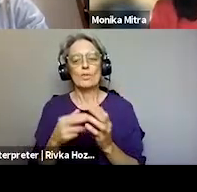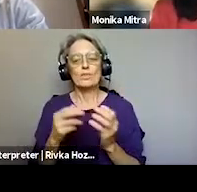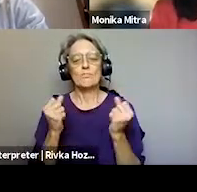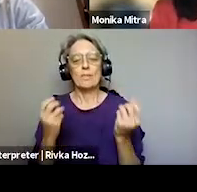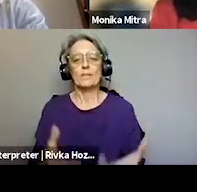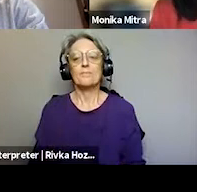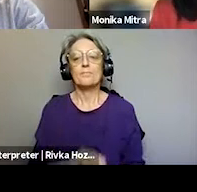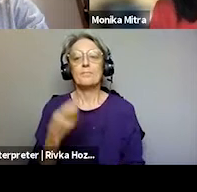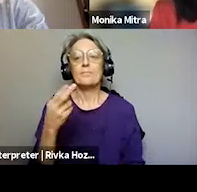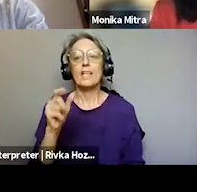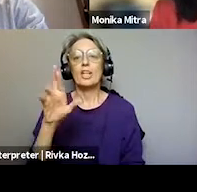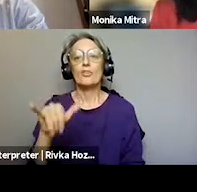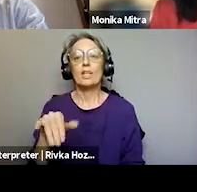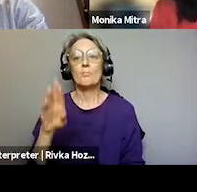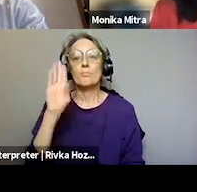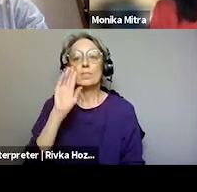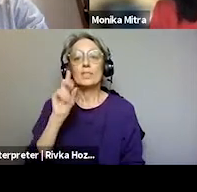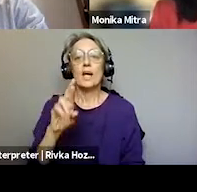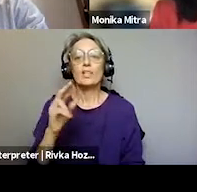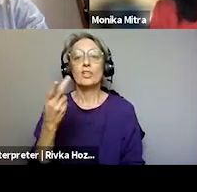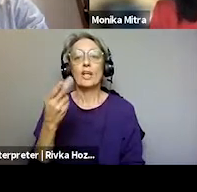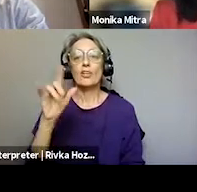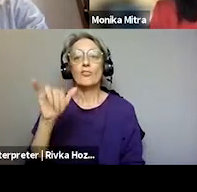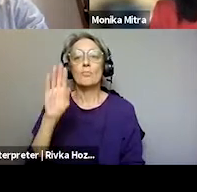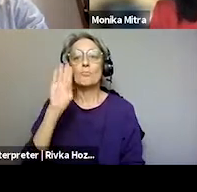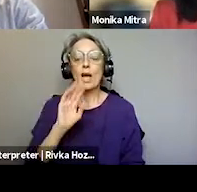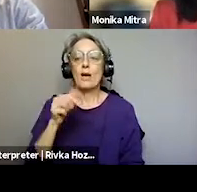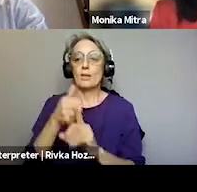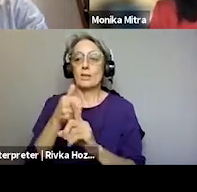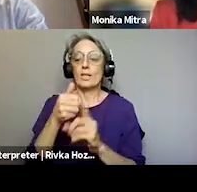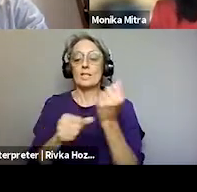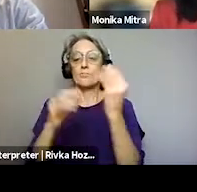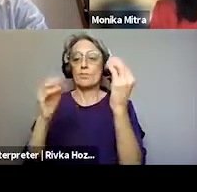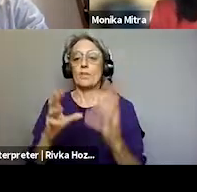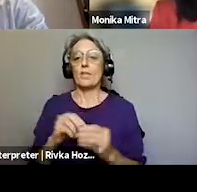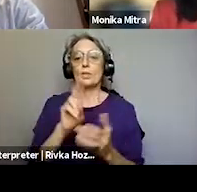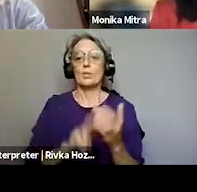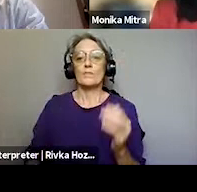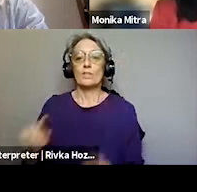Hilary Brown, Dr. Hilary Brown is an assistant professor at the University of Toronto